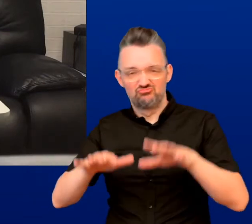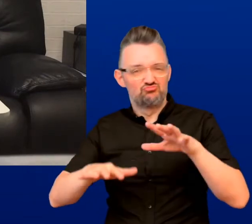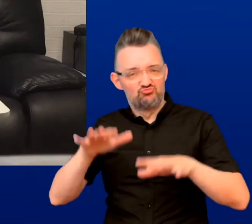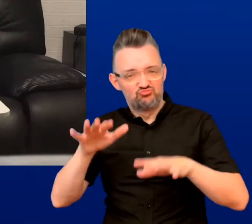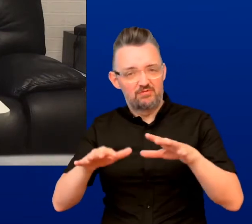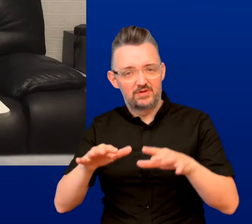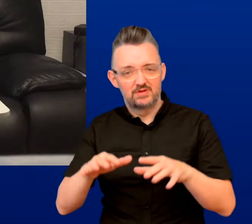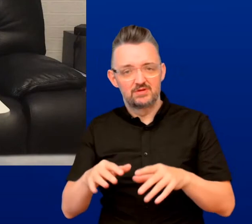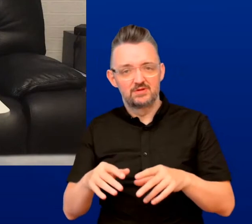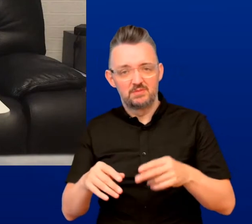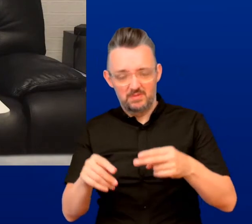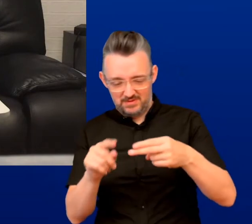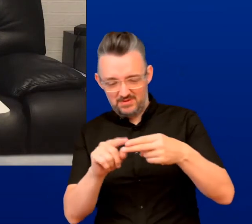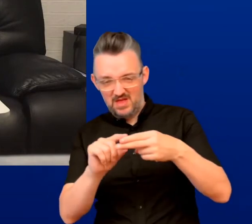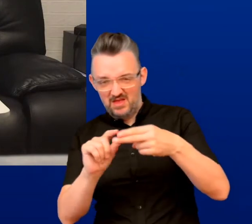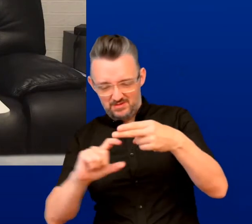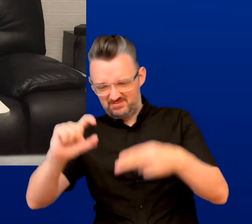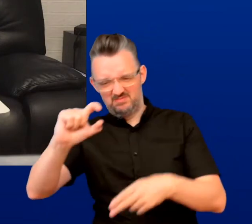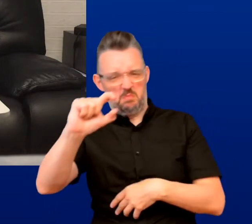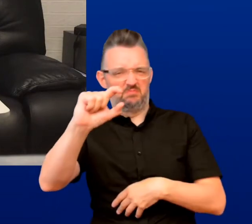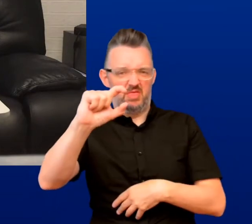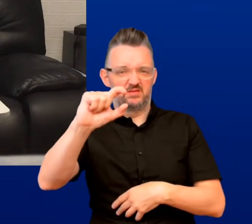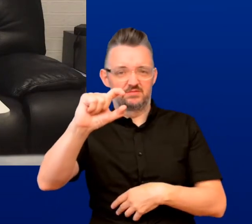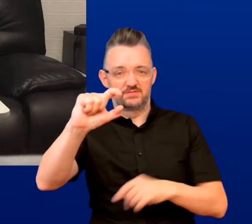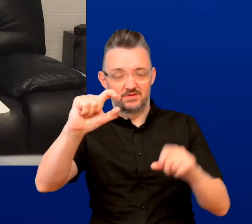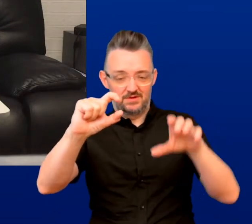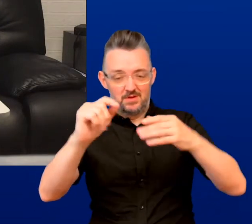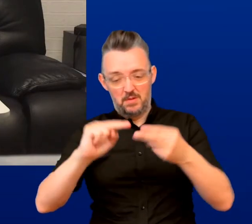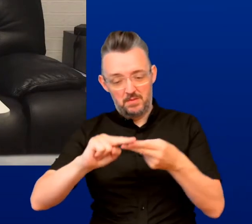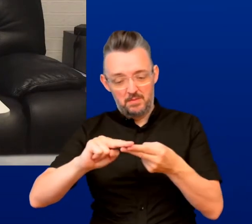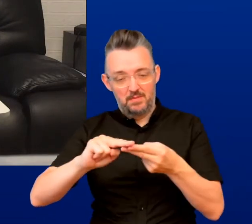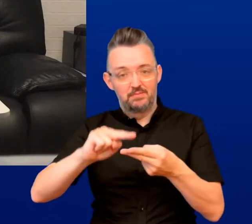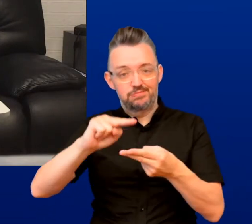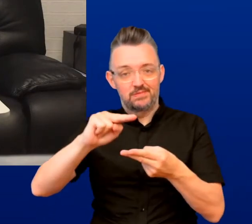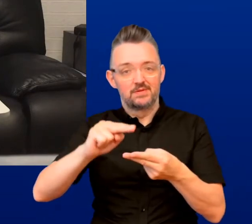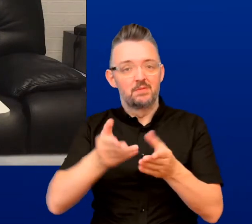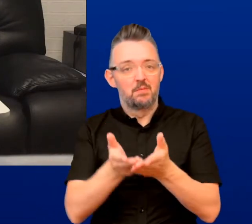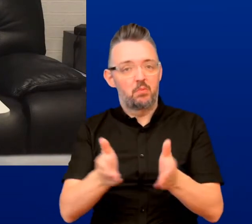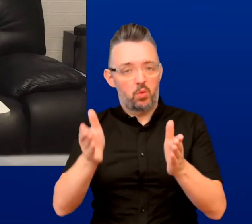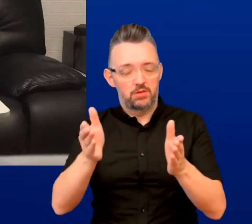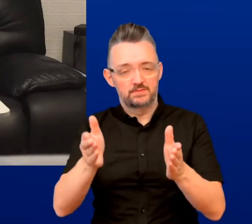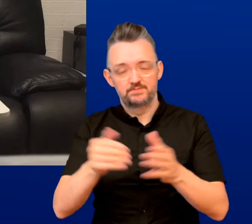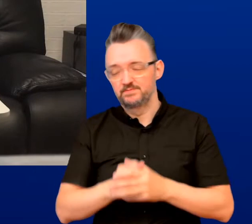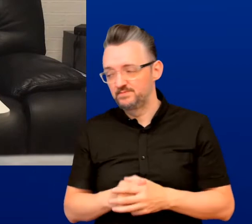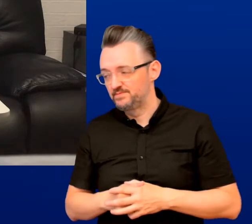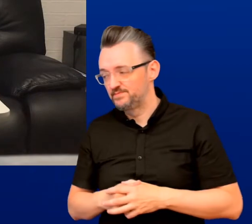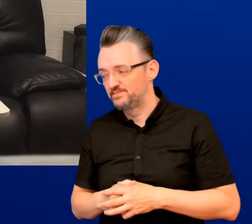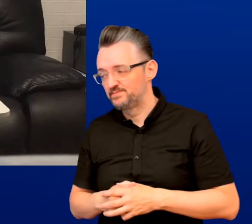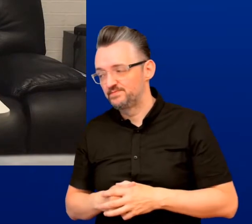a couple of finger widths worth of glue into it then what you have to do is